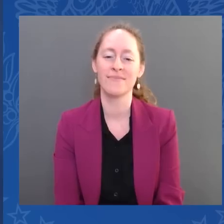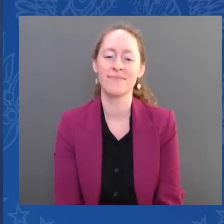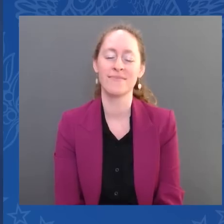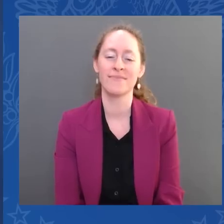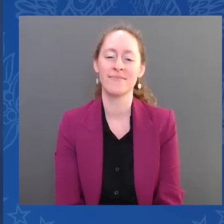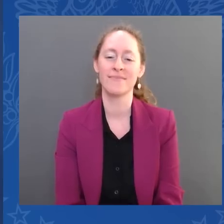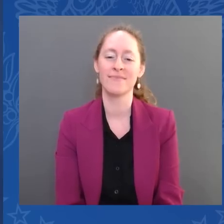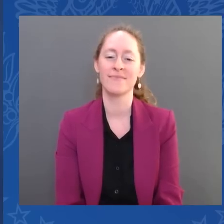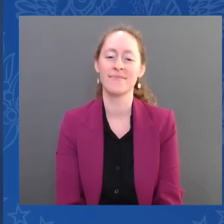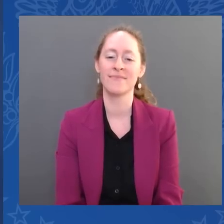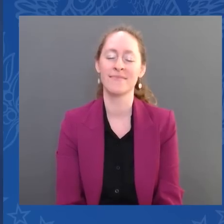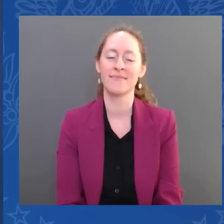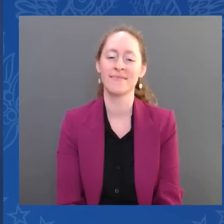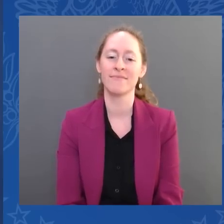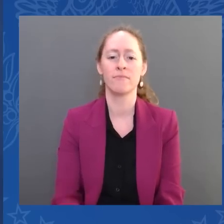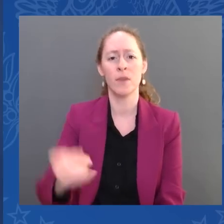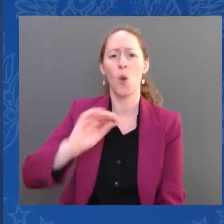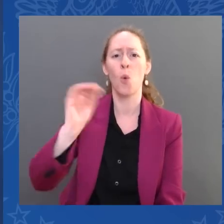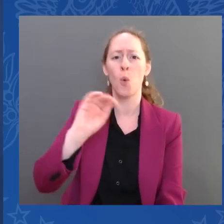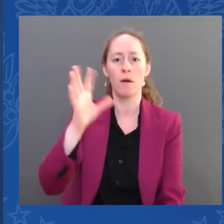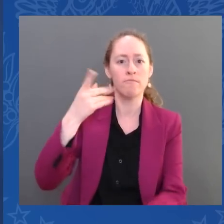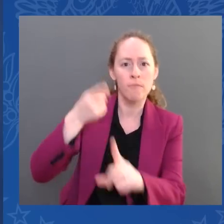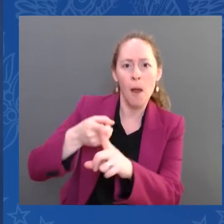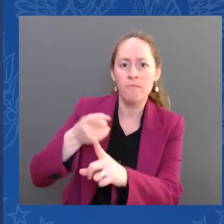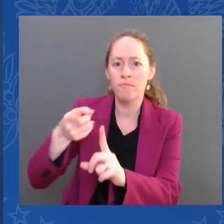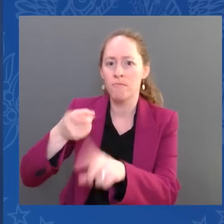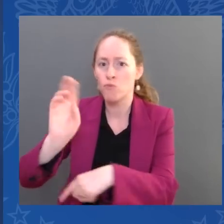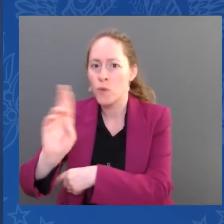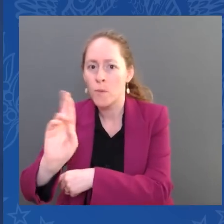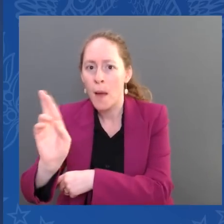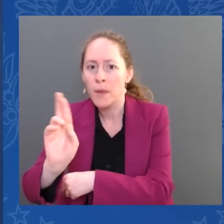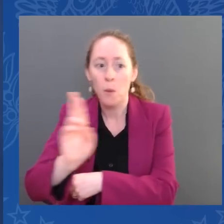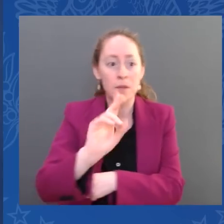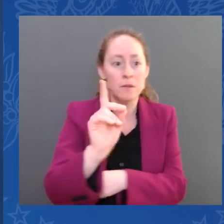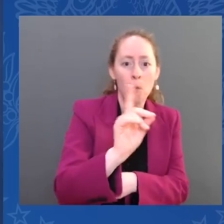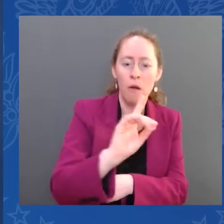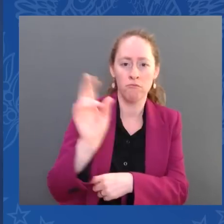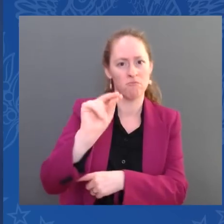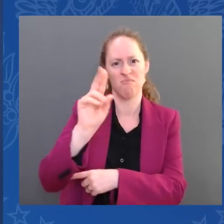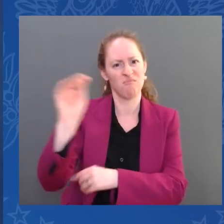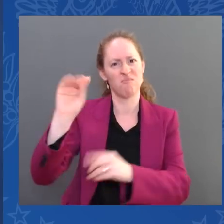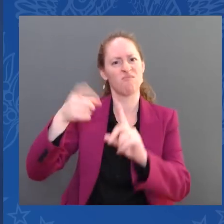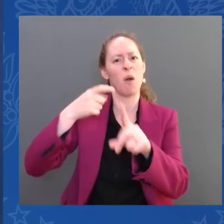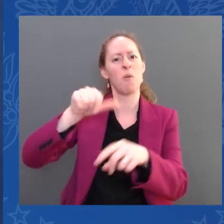legitimately quotes all the time. That progress on tackling the deficit